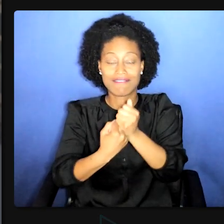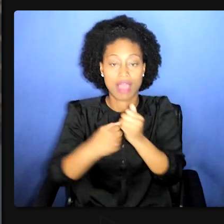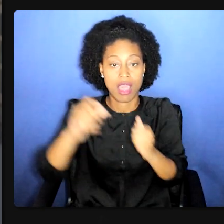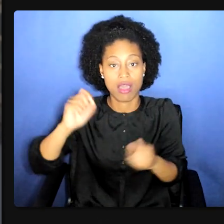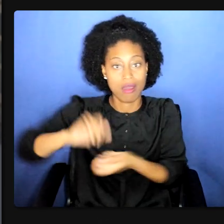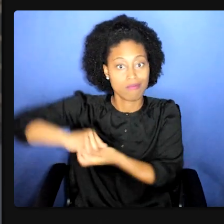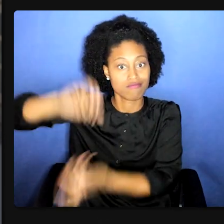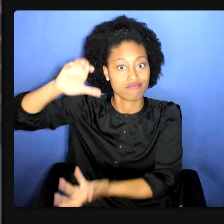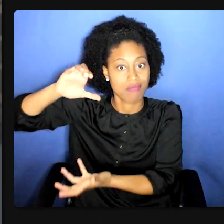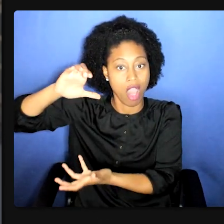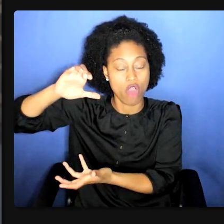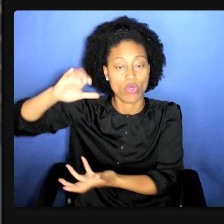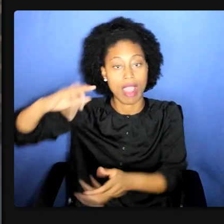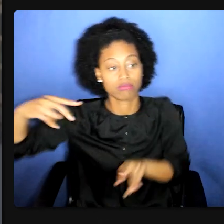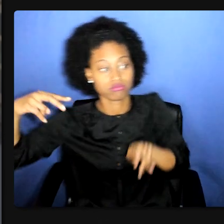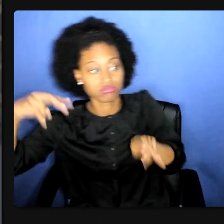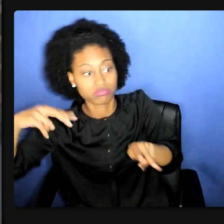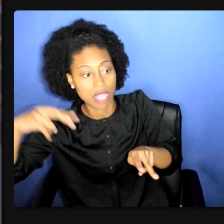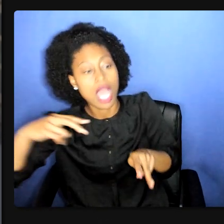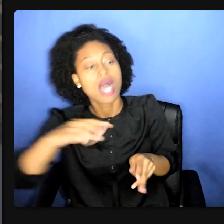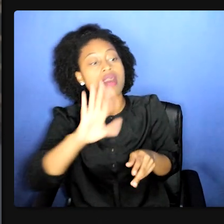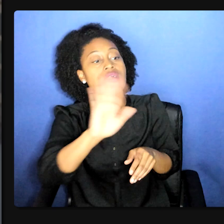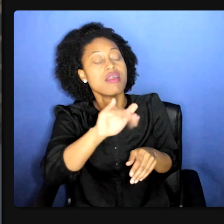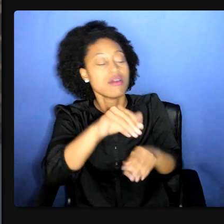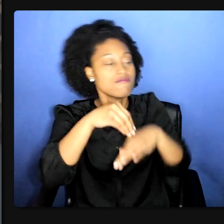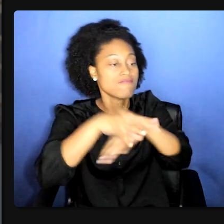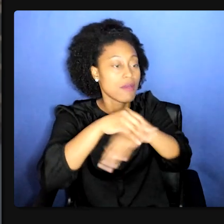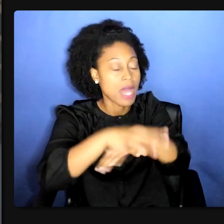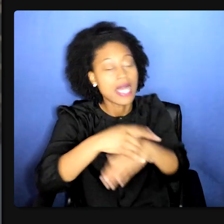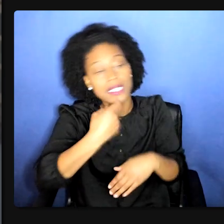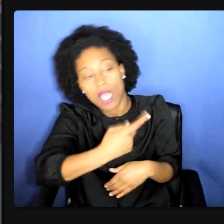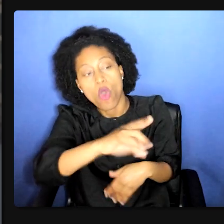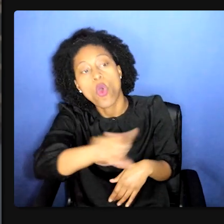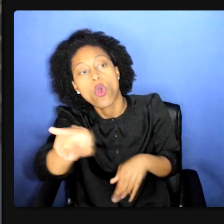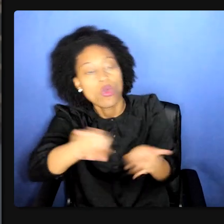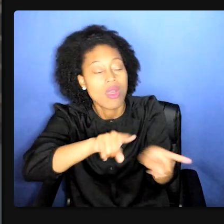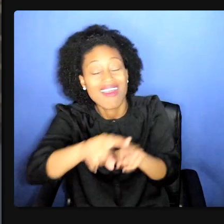their job to help accelerate training and help improve the accuracy of like maintenance and